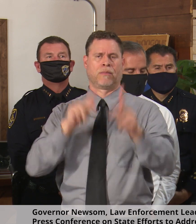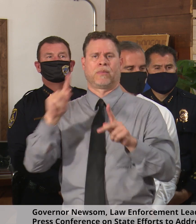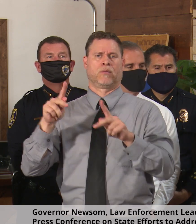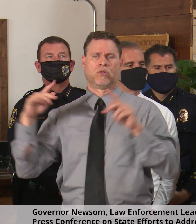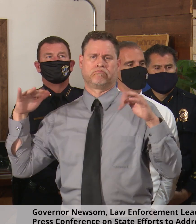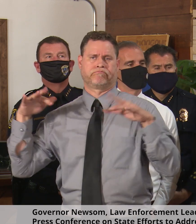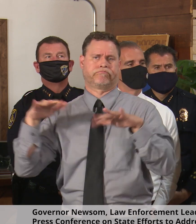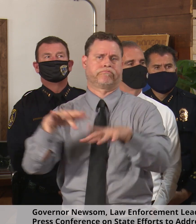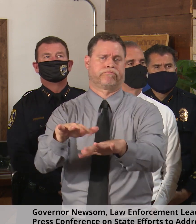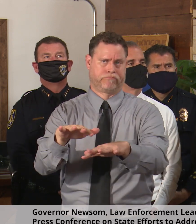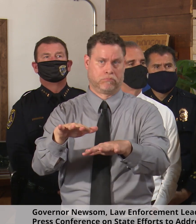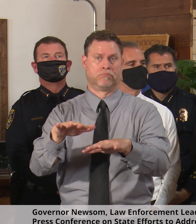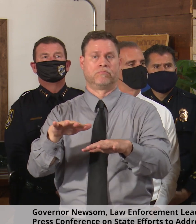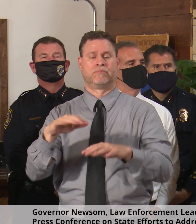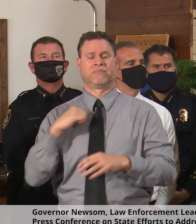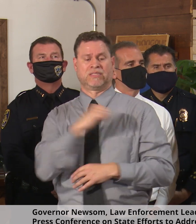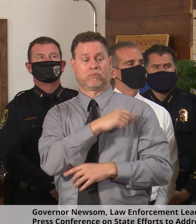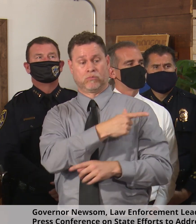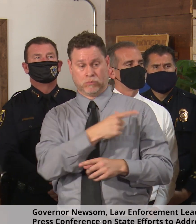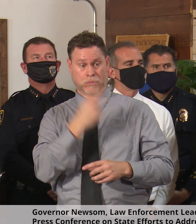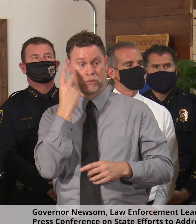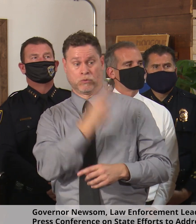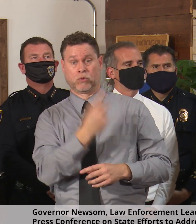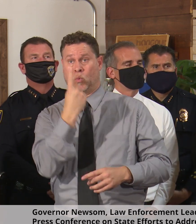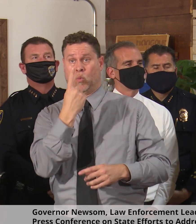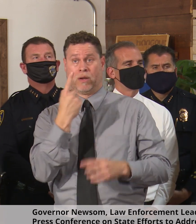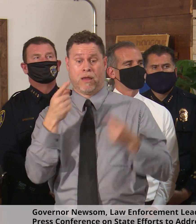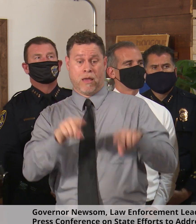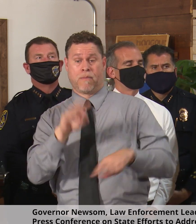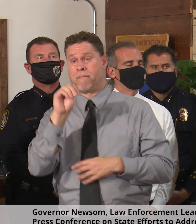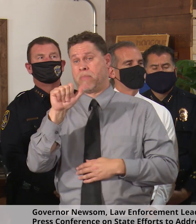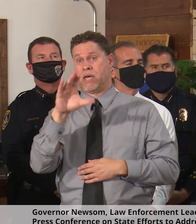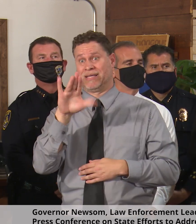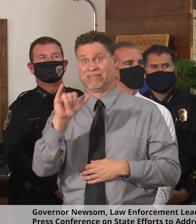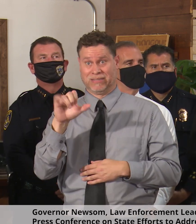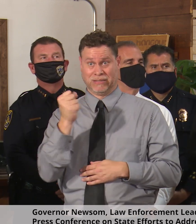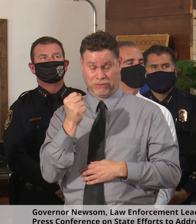some members right, to highlight just one of them at Macy's, you're seeing them all across the state